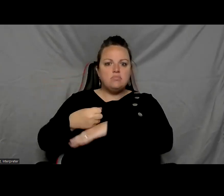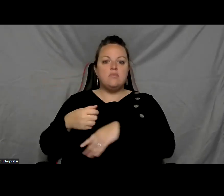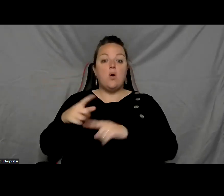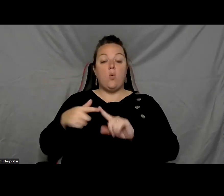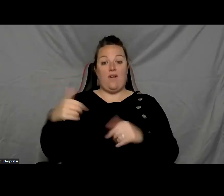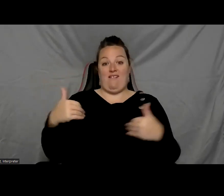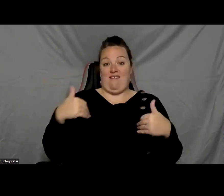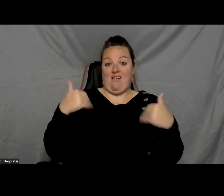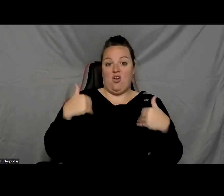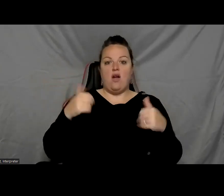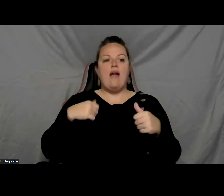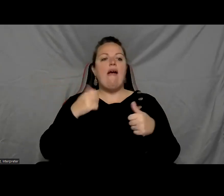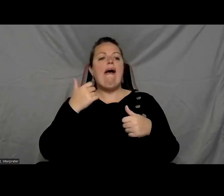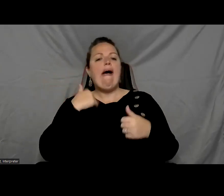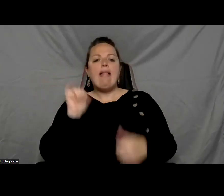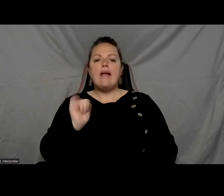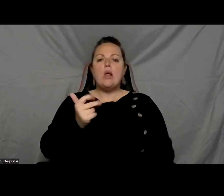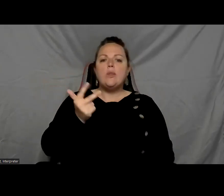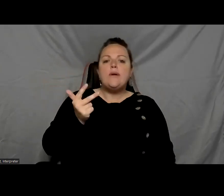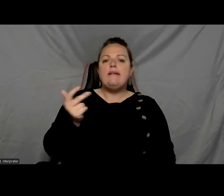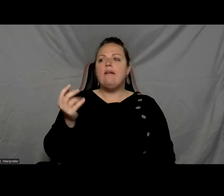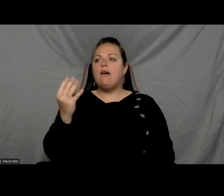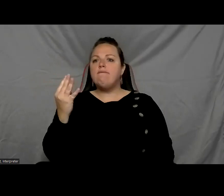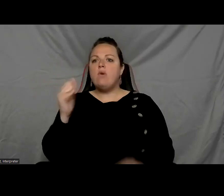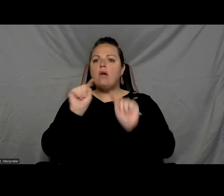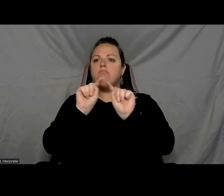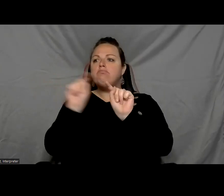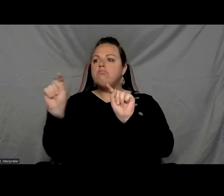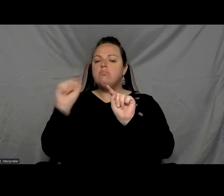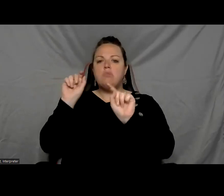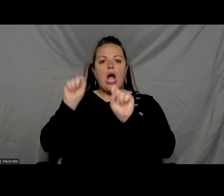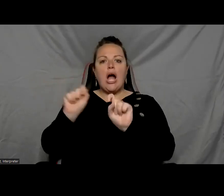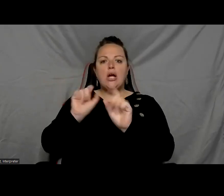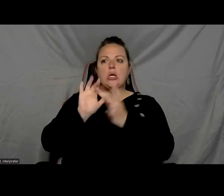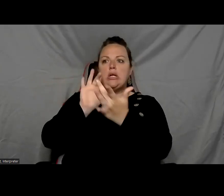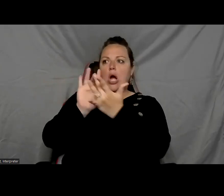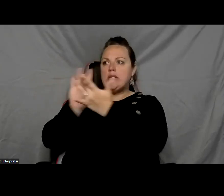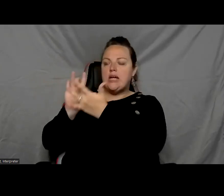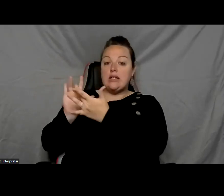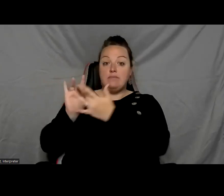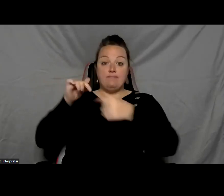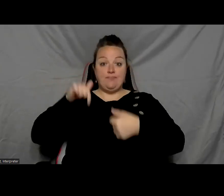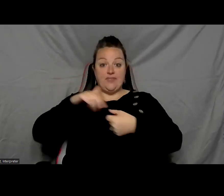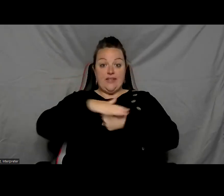I could go to. Now, I can say up here in the Chittenden County area, there's one vendor